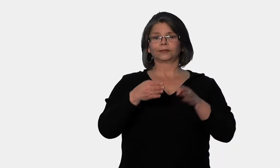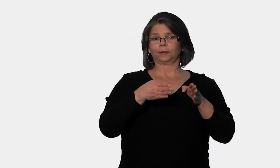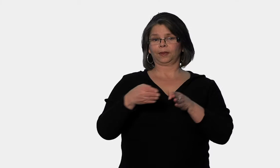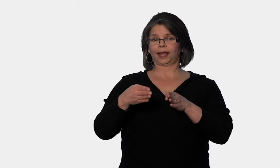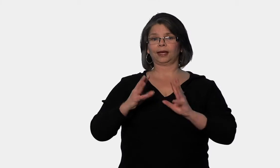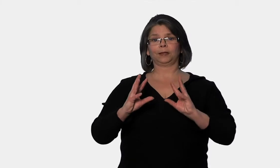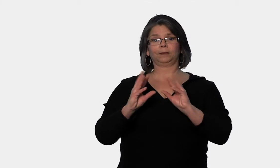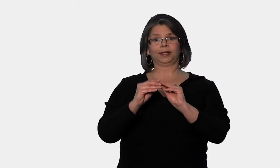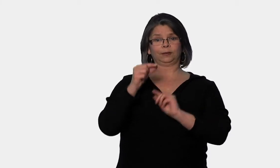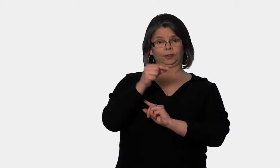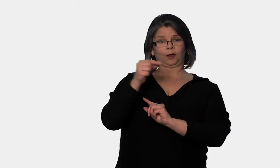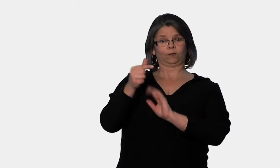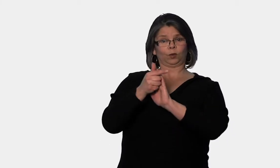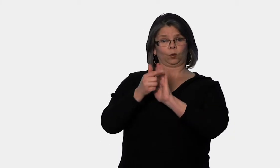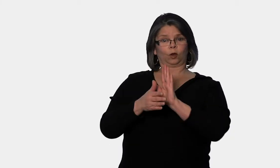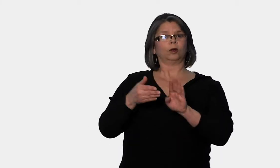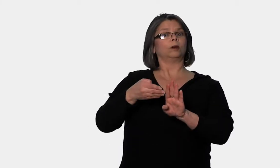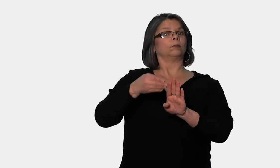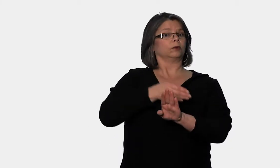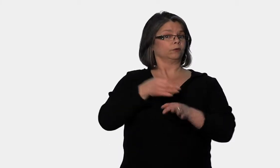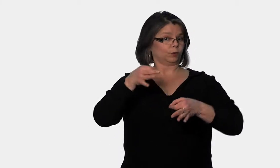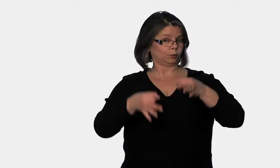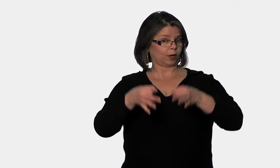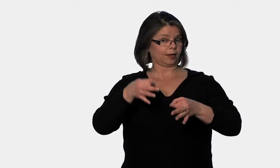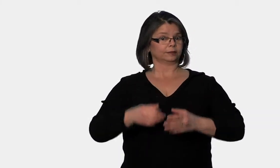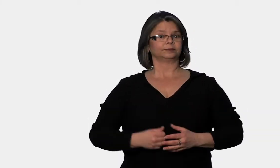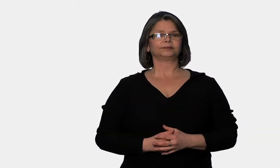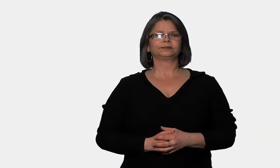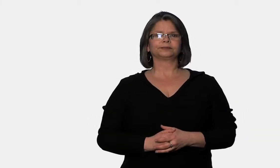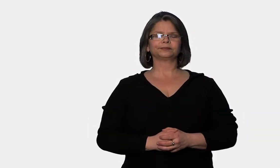Next step: Pre-trial meeting with Crown counsel